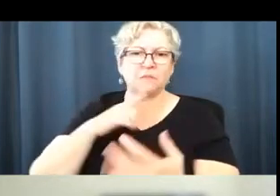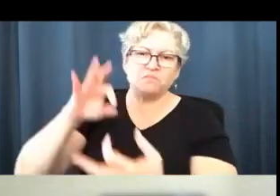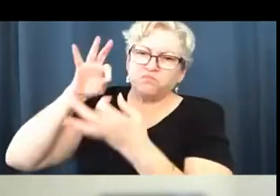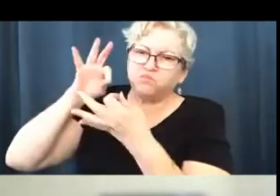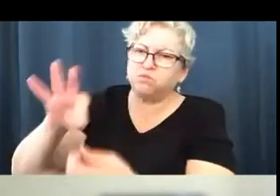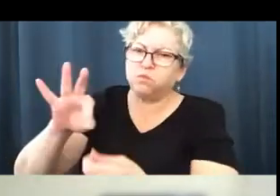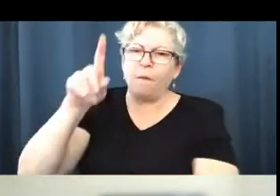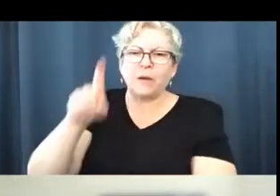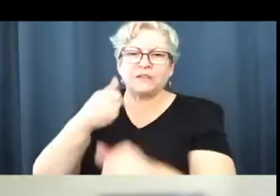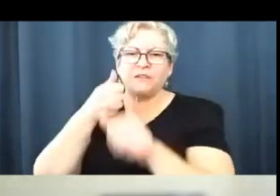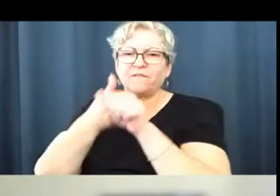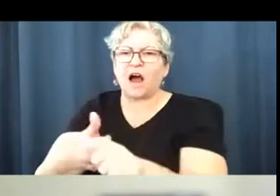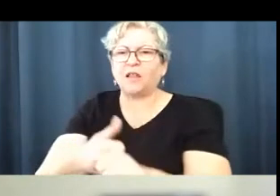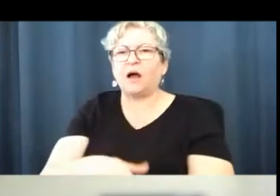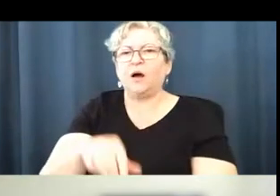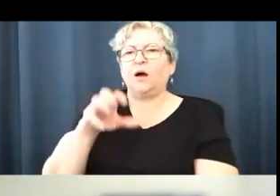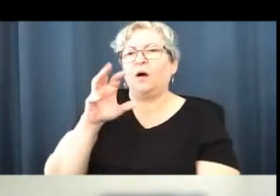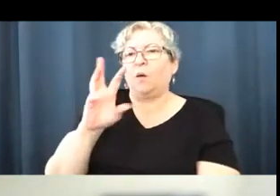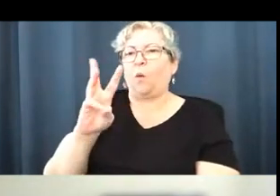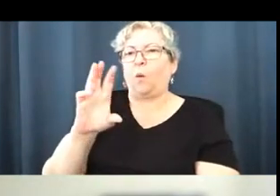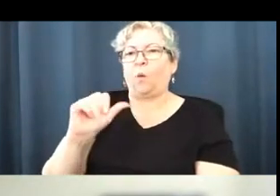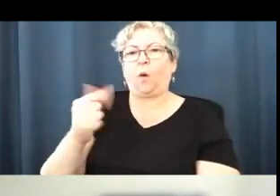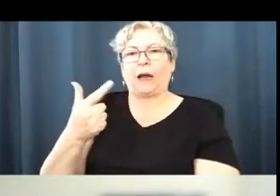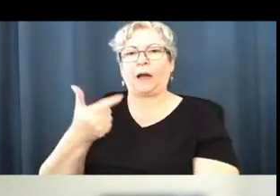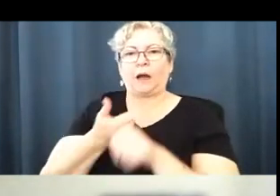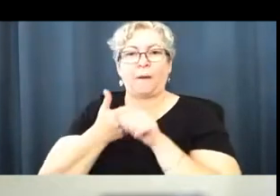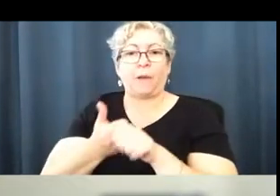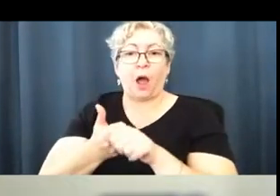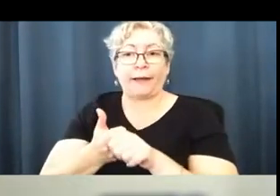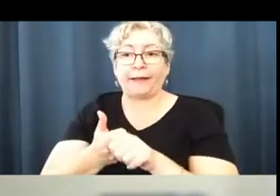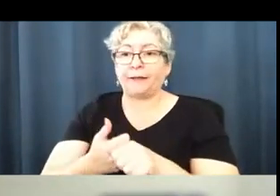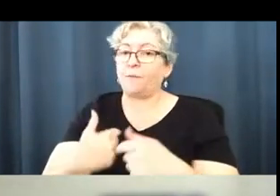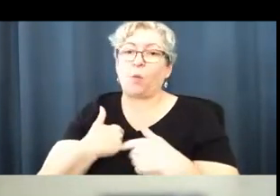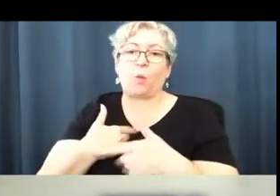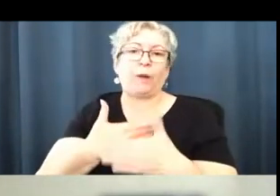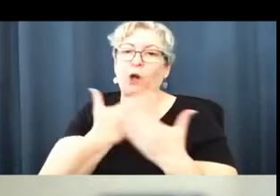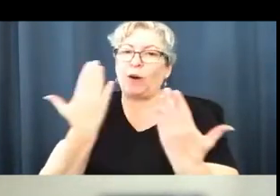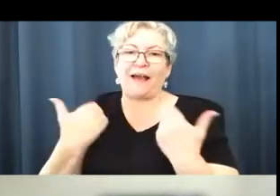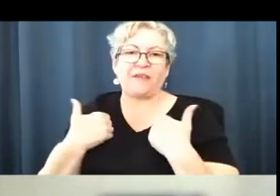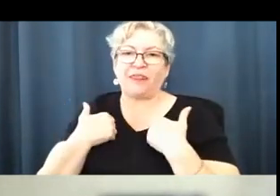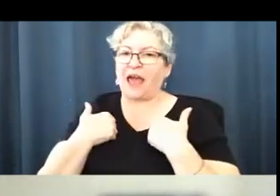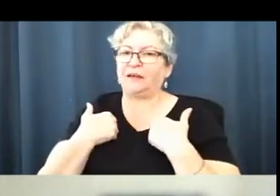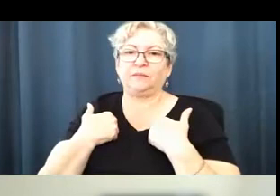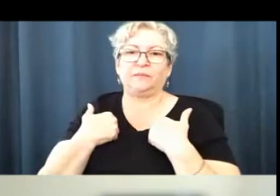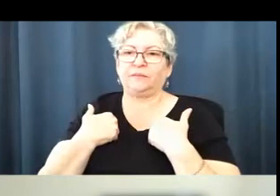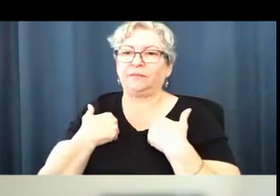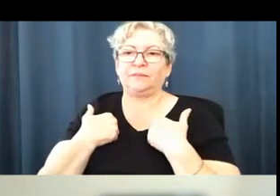before you have any level of success at all. And we don't have that, we understand that sentiment,